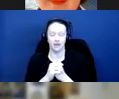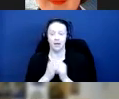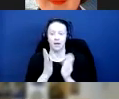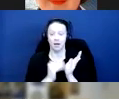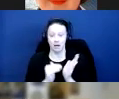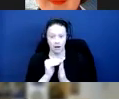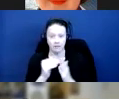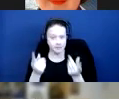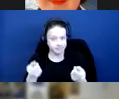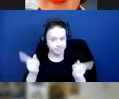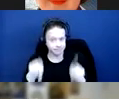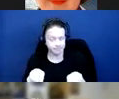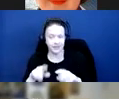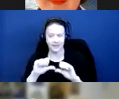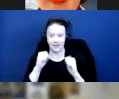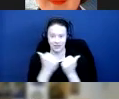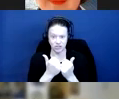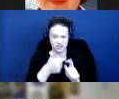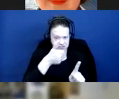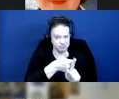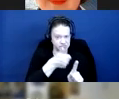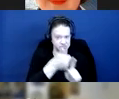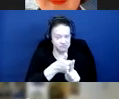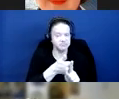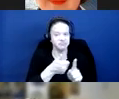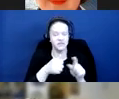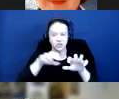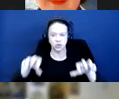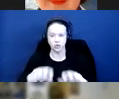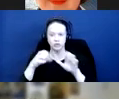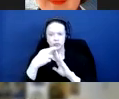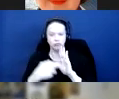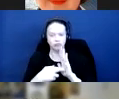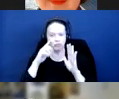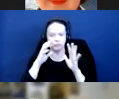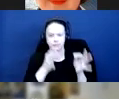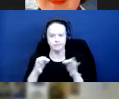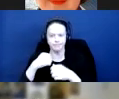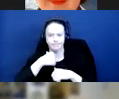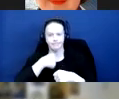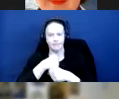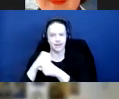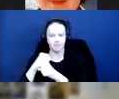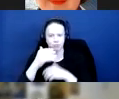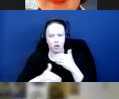it could be the agency alone is doing a rulemaking process. They're filling in those details